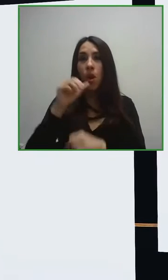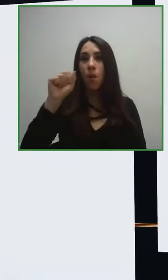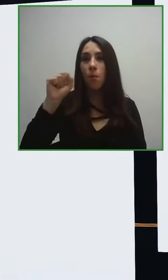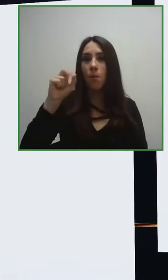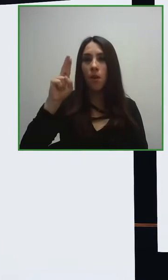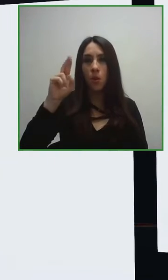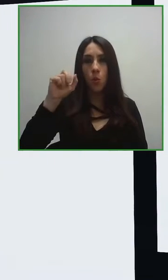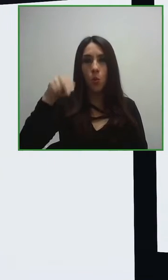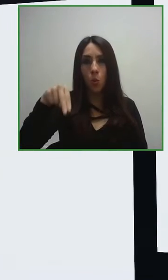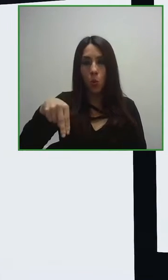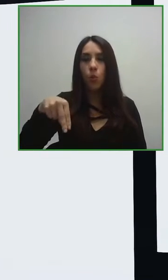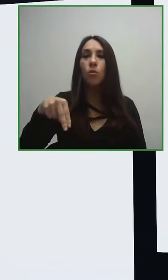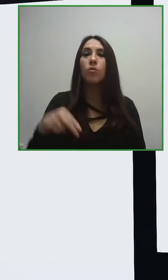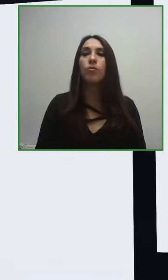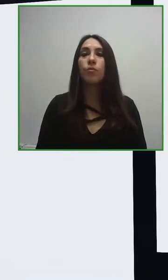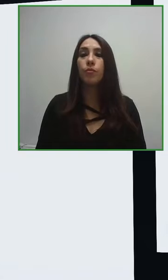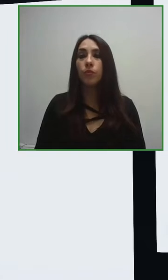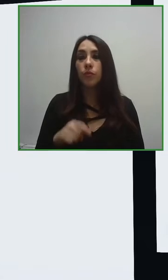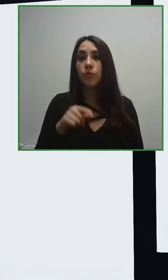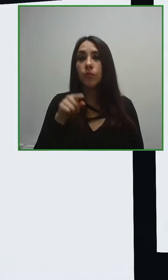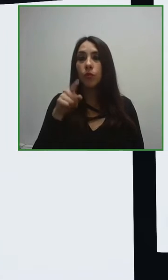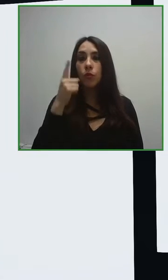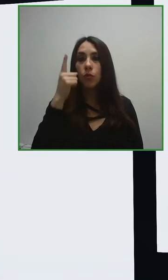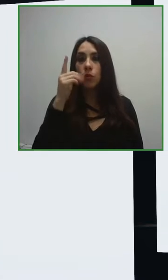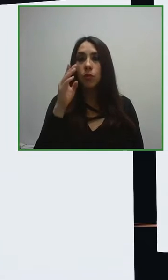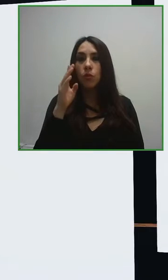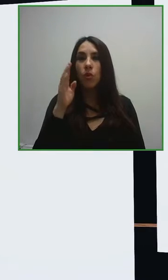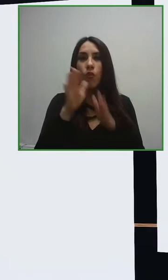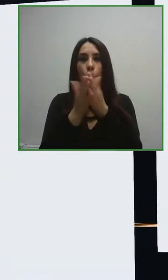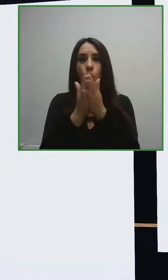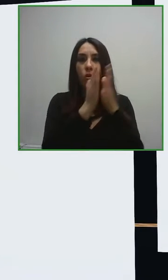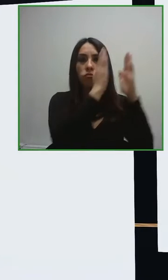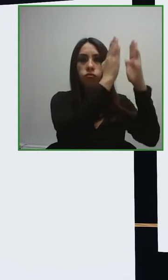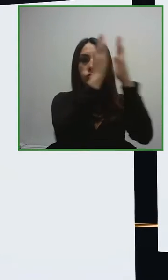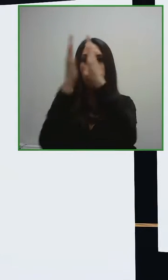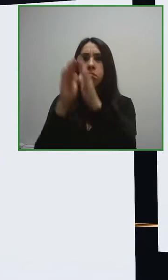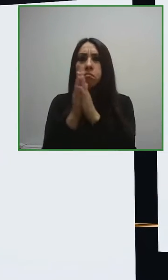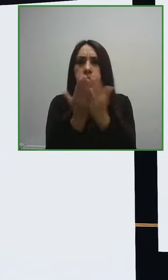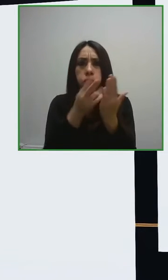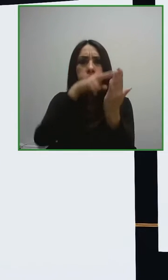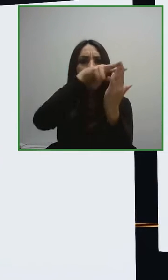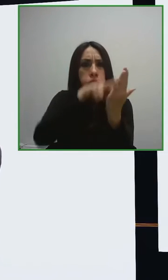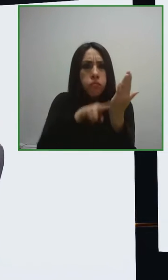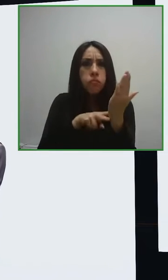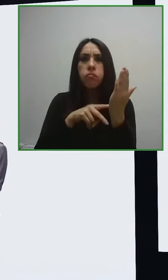provides high quality reading materials in sign language and written language